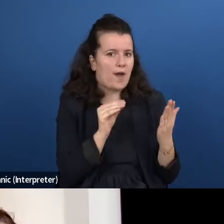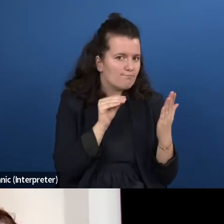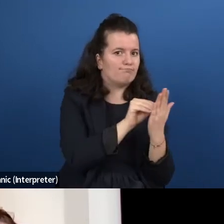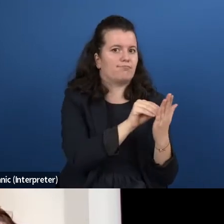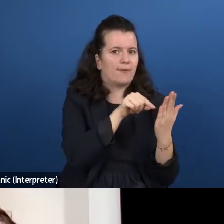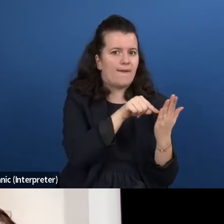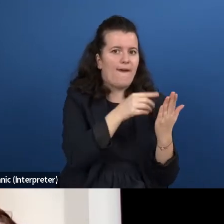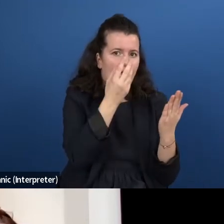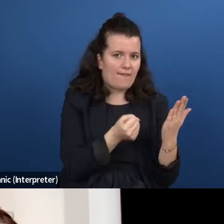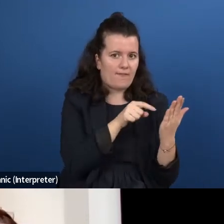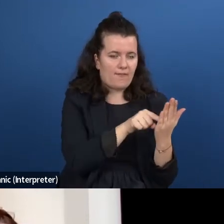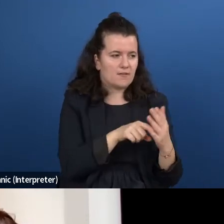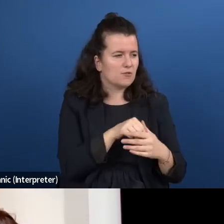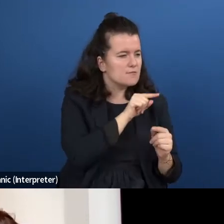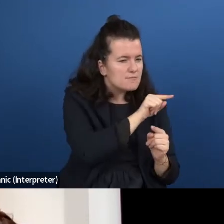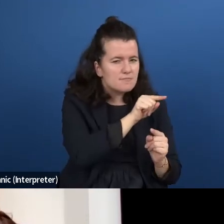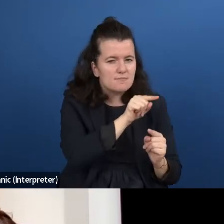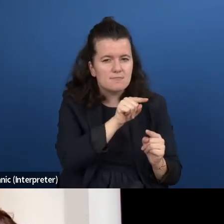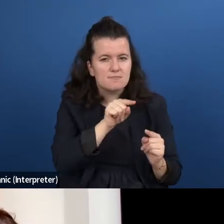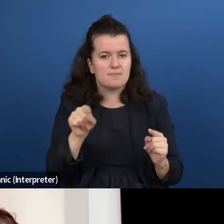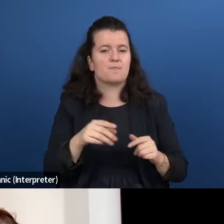they could provide useful information to the research.